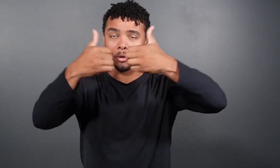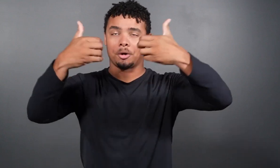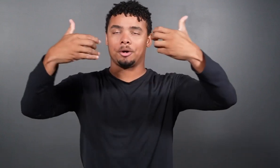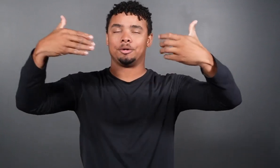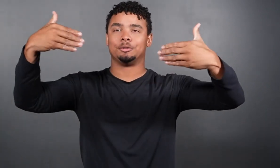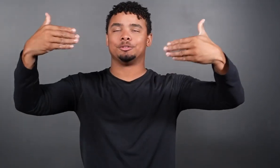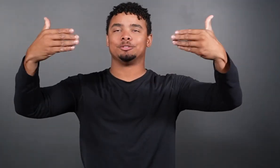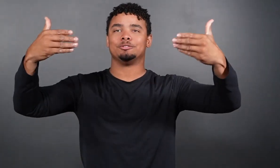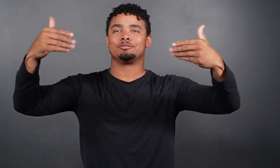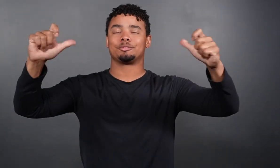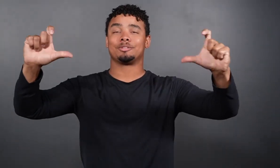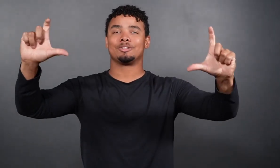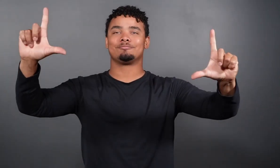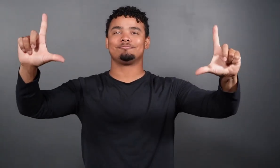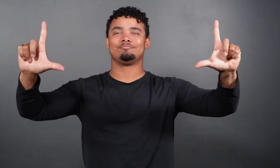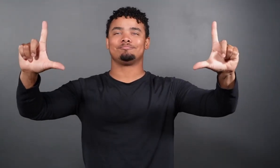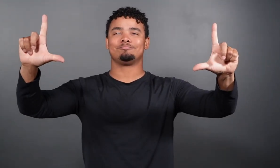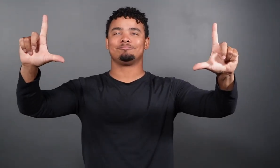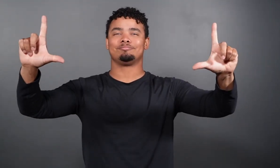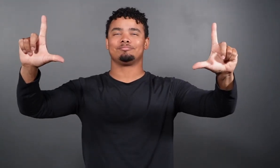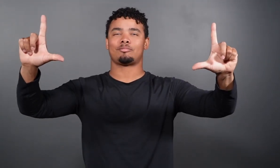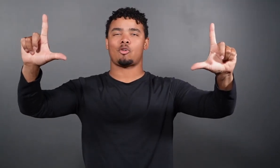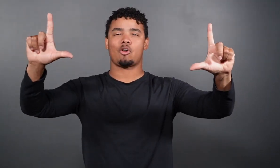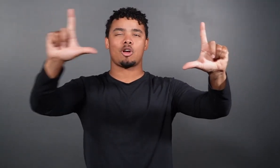the menu of images swims into view again